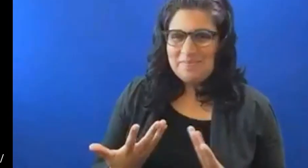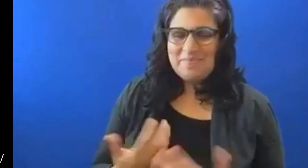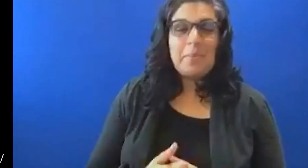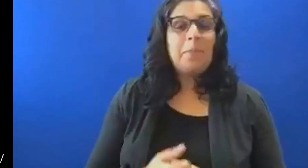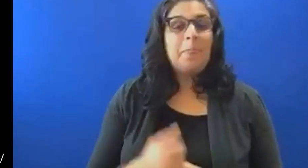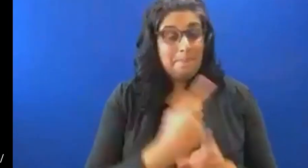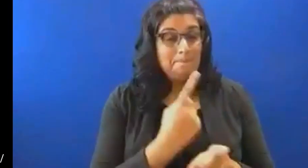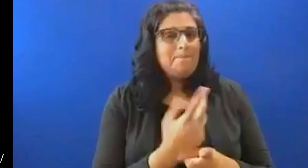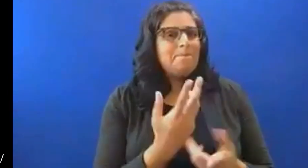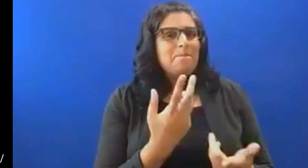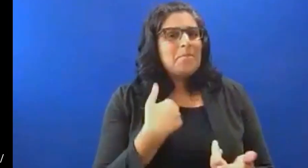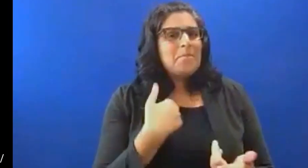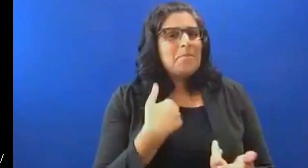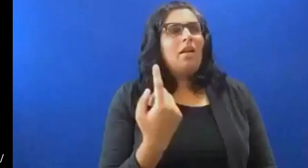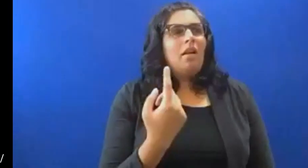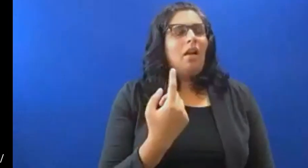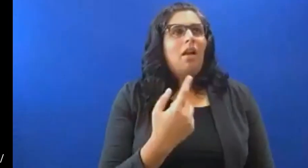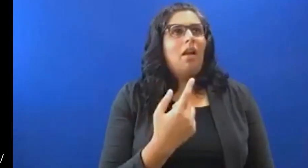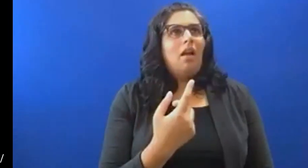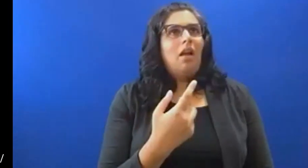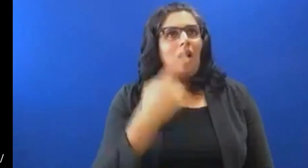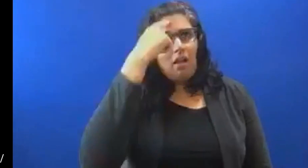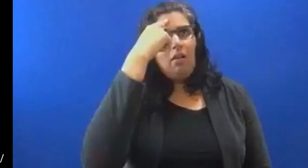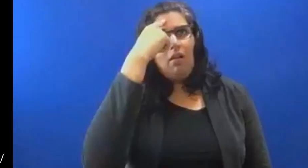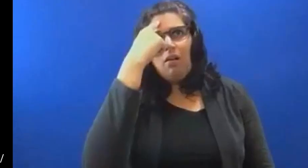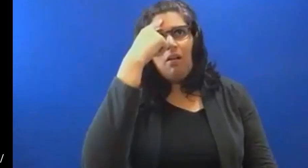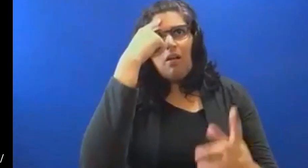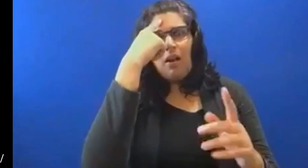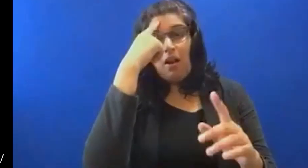I'm always struck when I'm on the New York subway, or Bart here in San Francisco is how